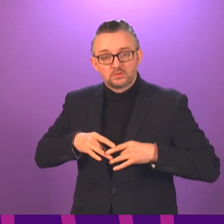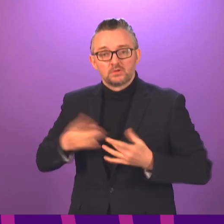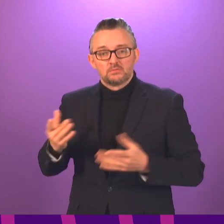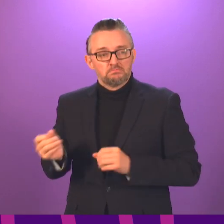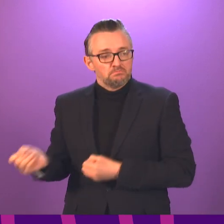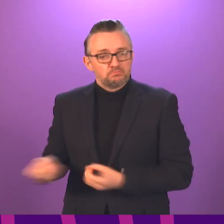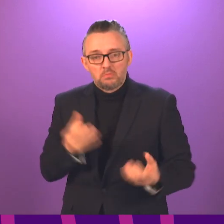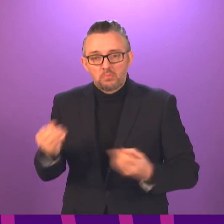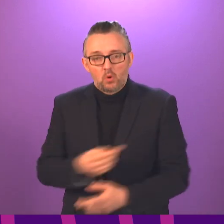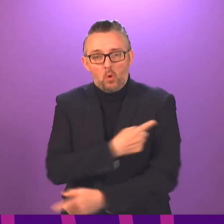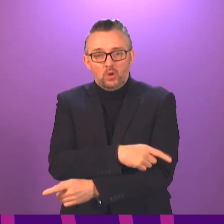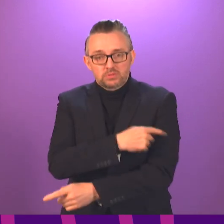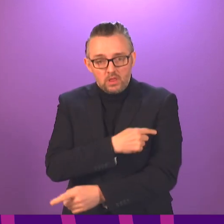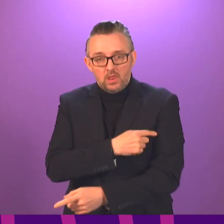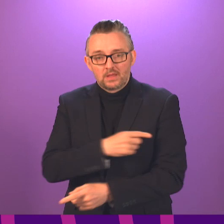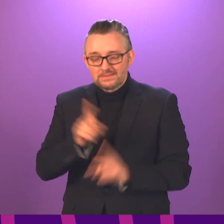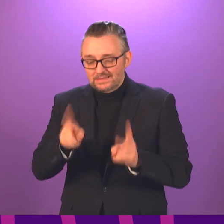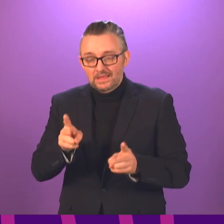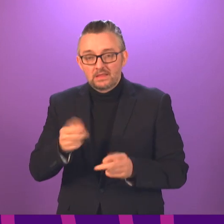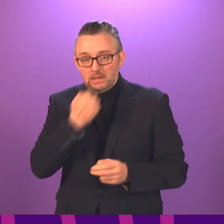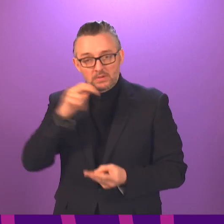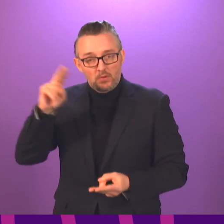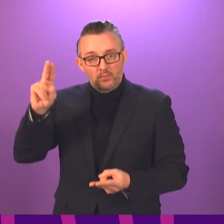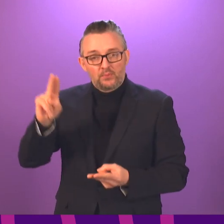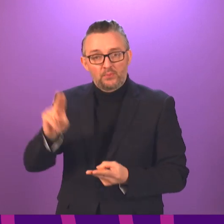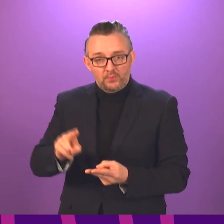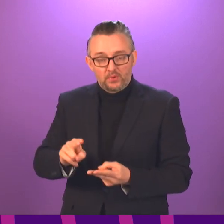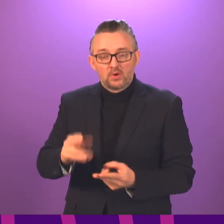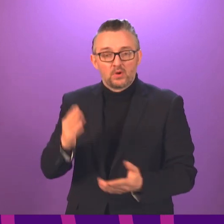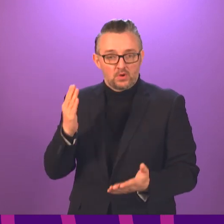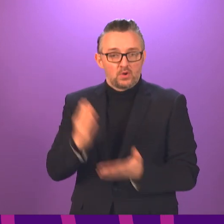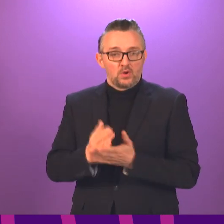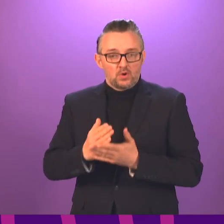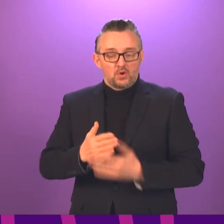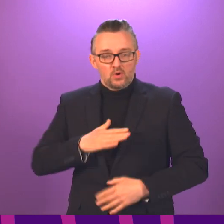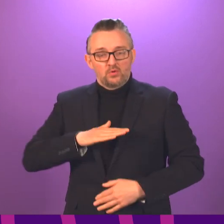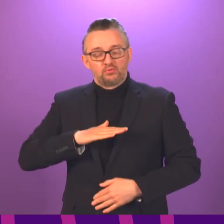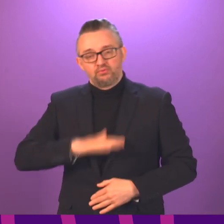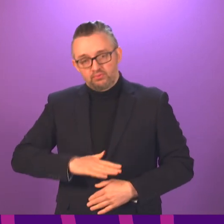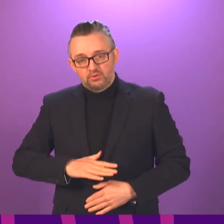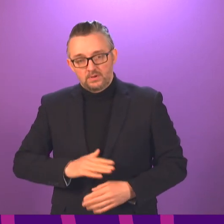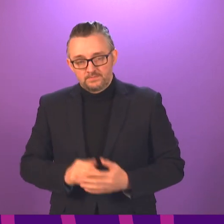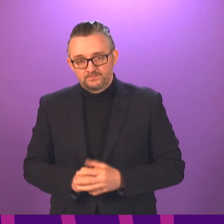rates and fatalities are all down significantly should be of huge reassurance to us all.